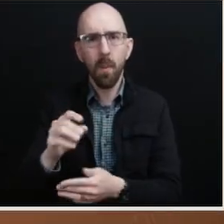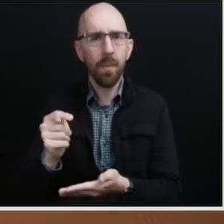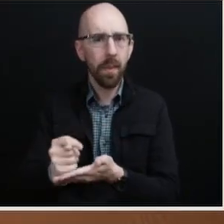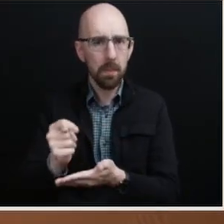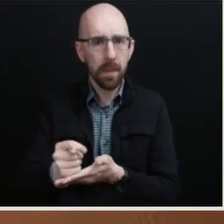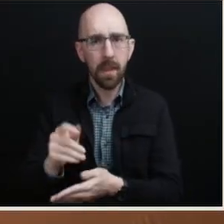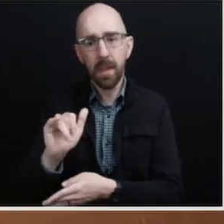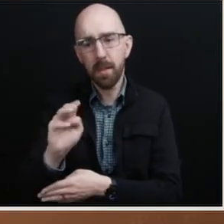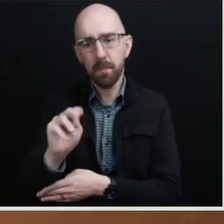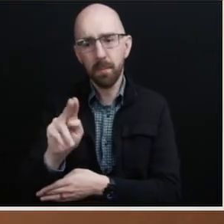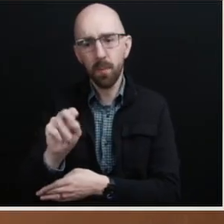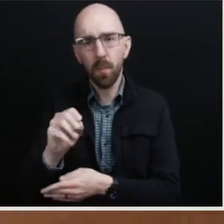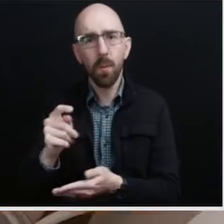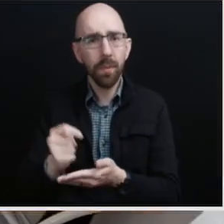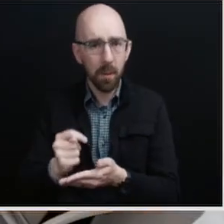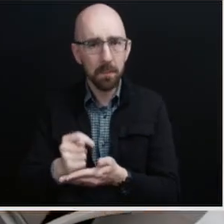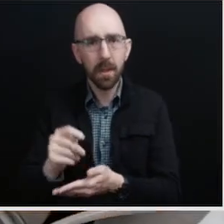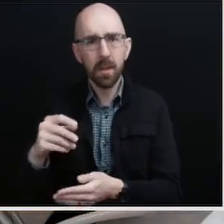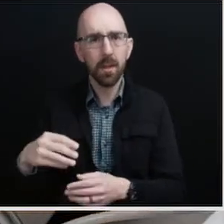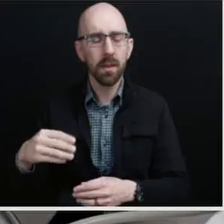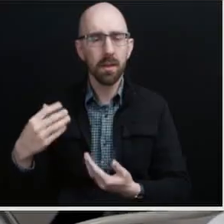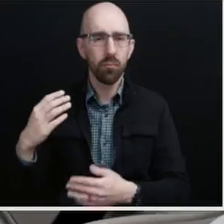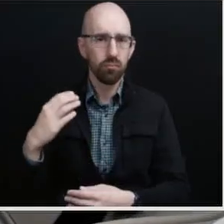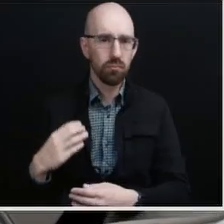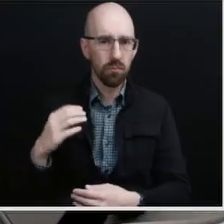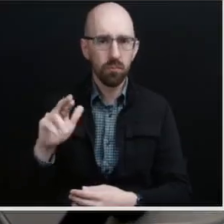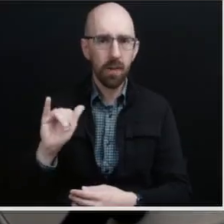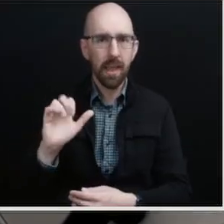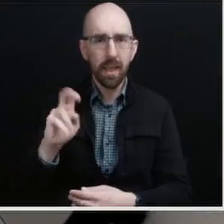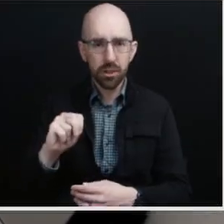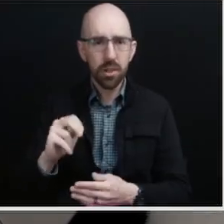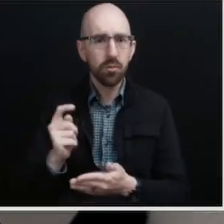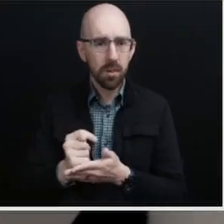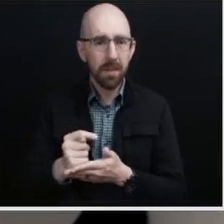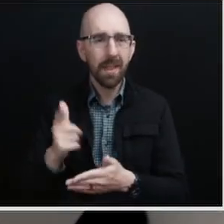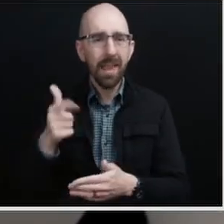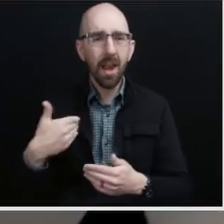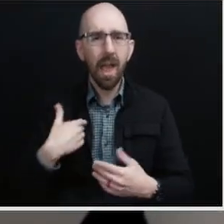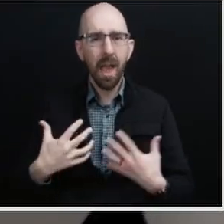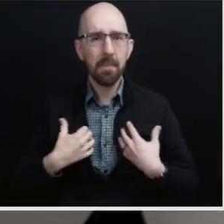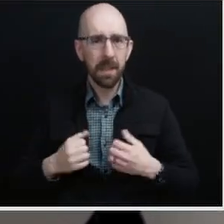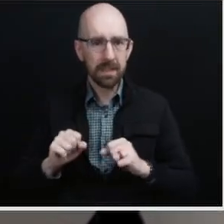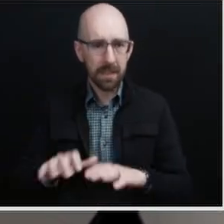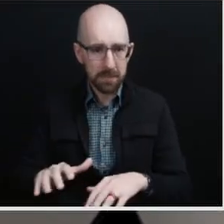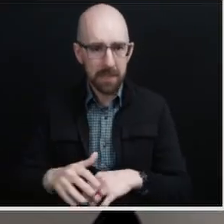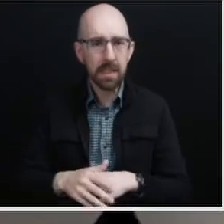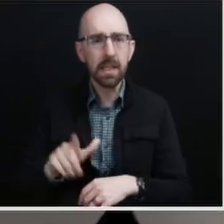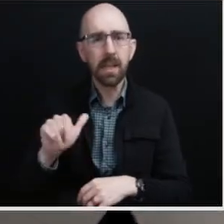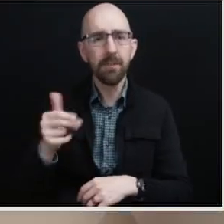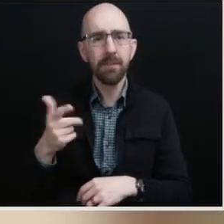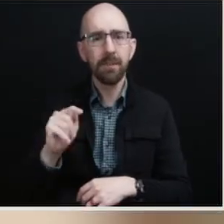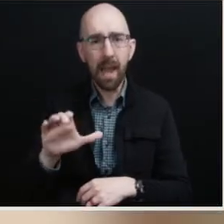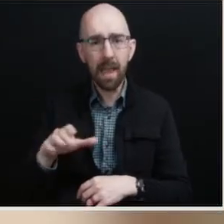and radiation treatment. Later she had a mastctomy and a lymphatic bypass to treat the breast cancer.